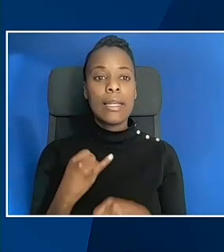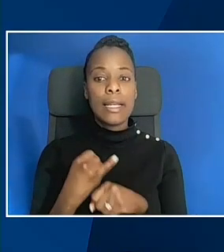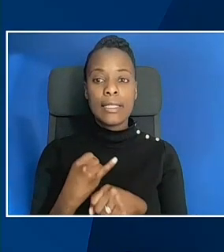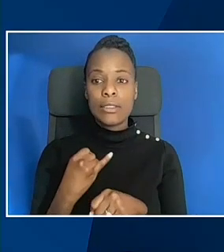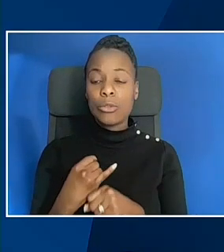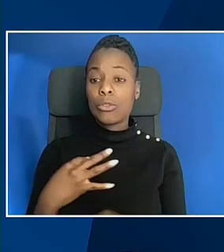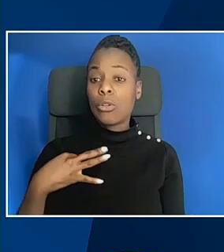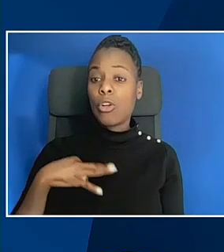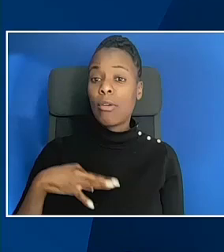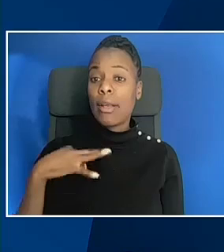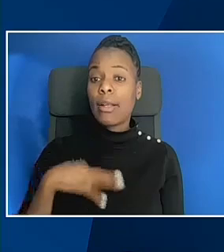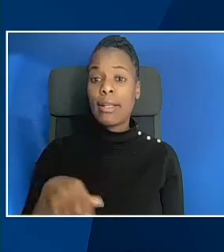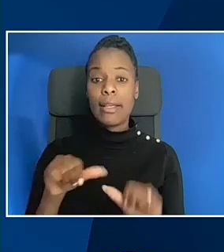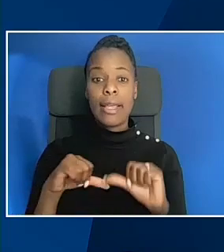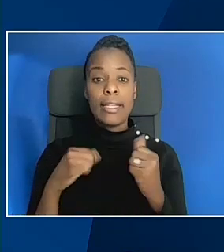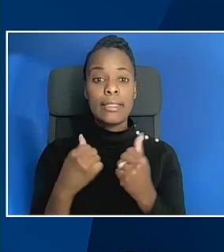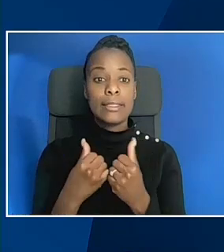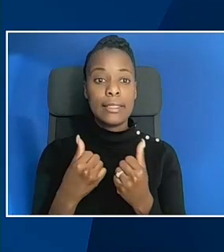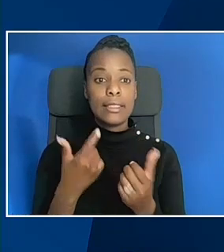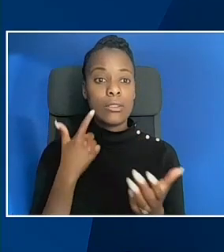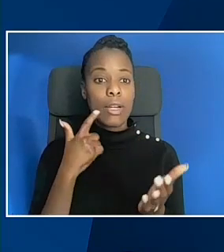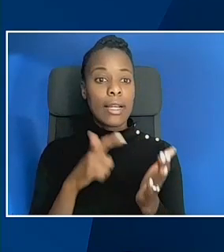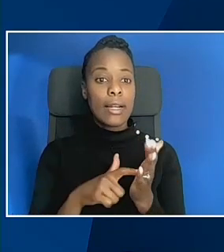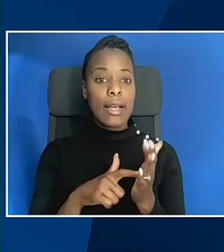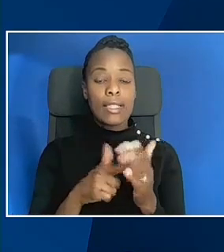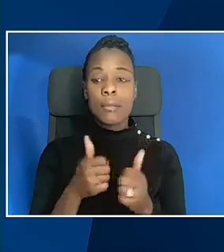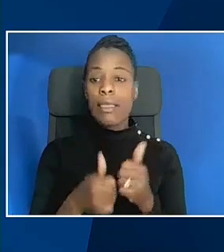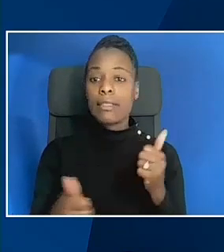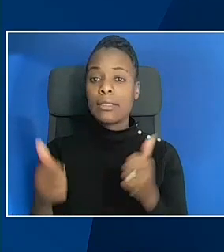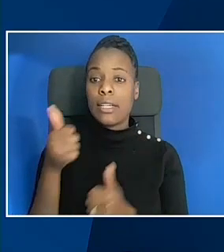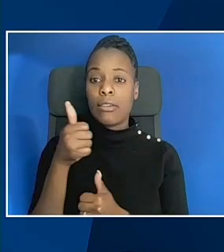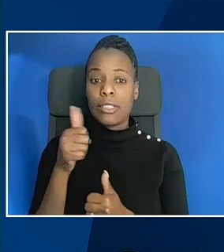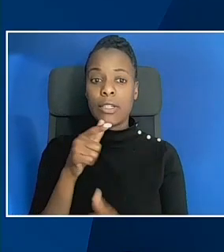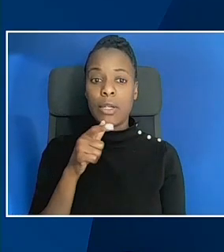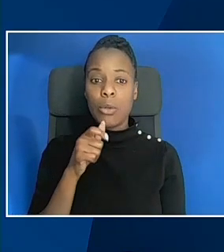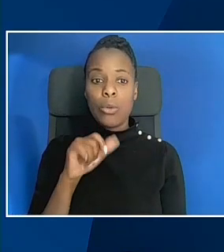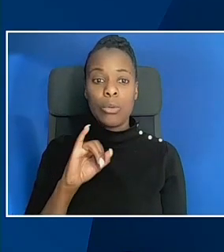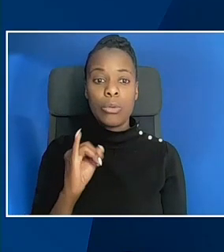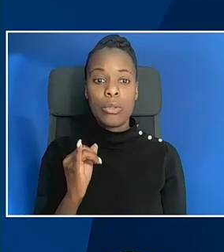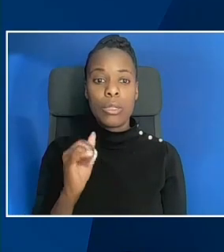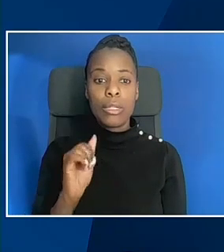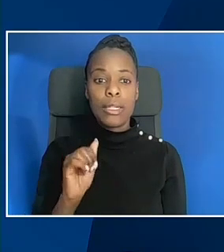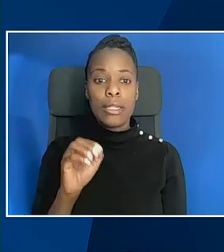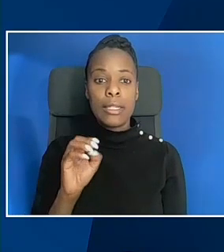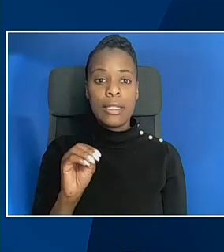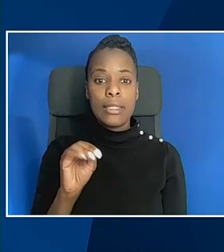agencies recognized by the Secretary, we have Jamie Studley. Good morning.